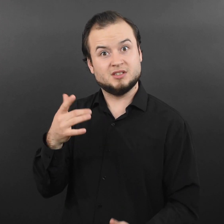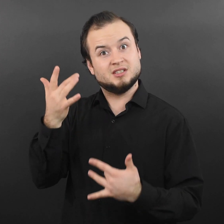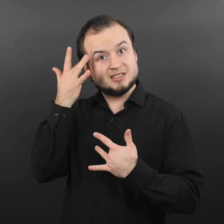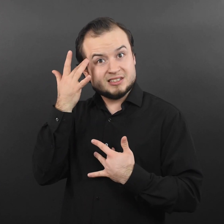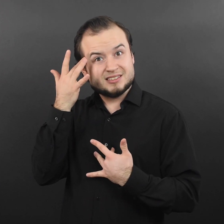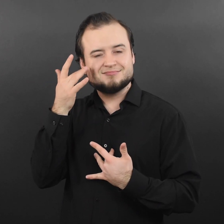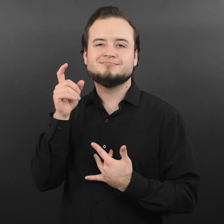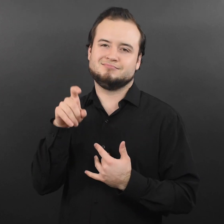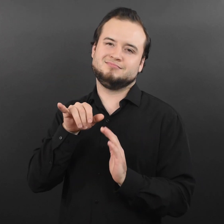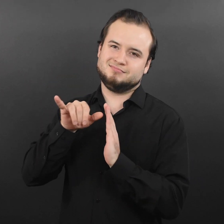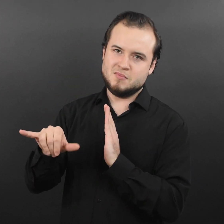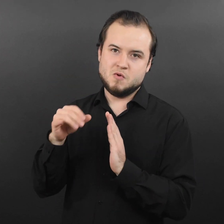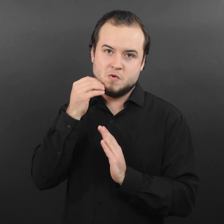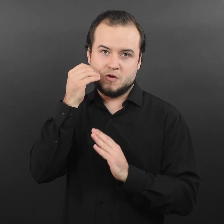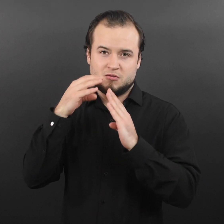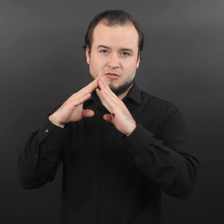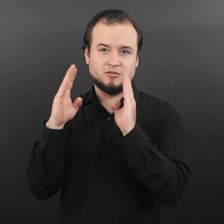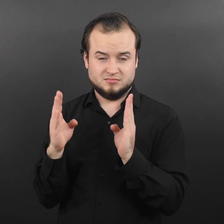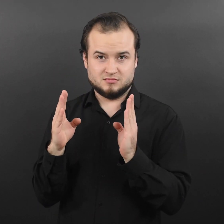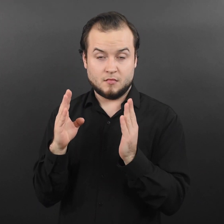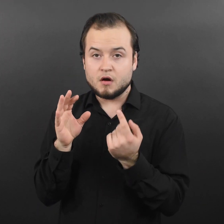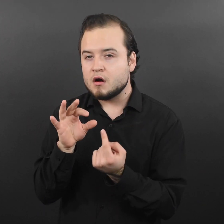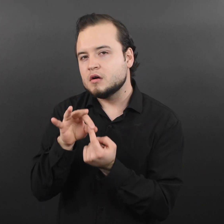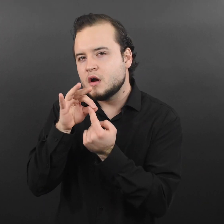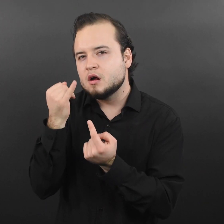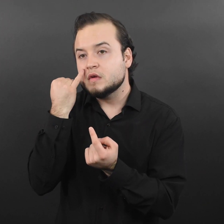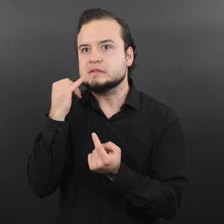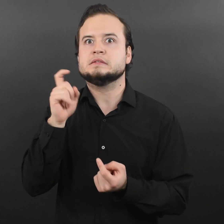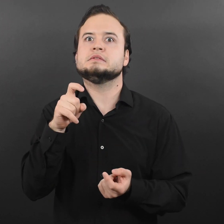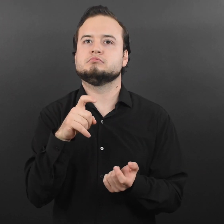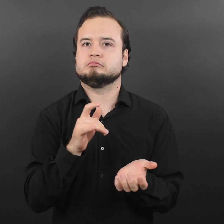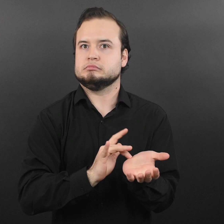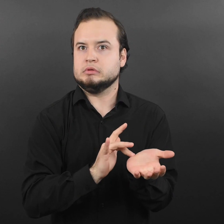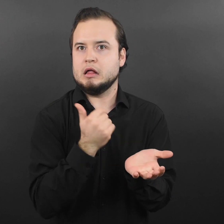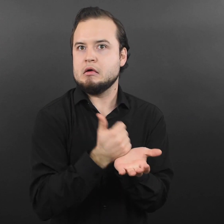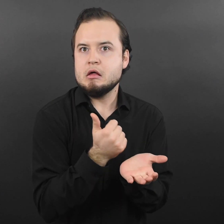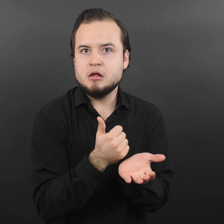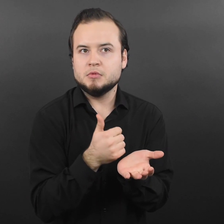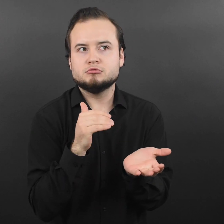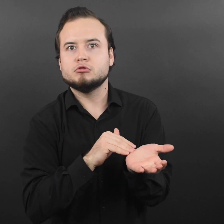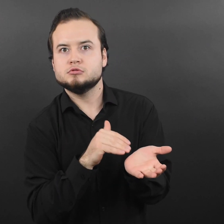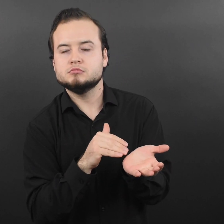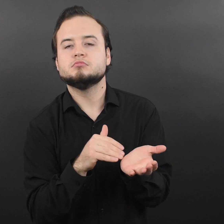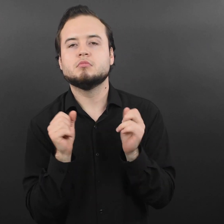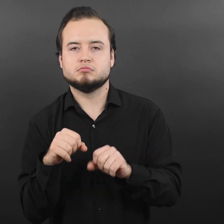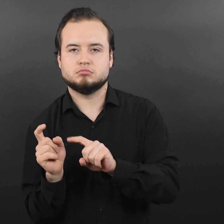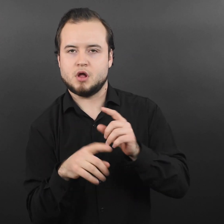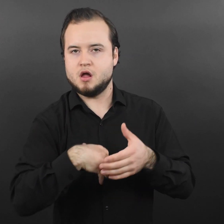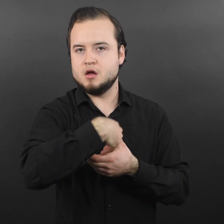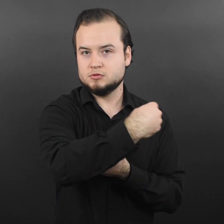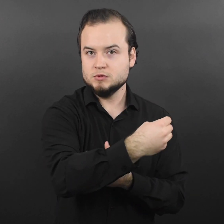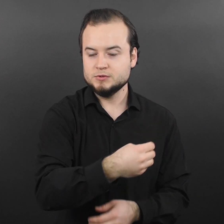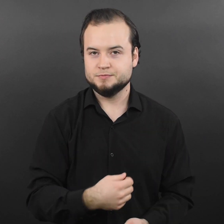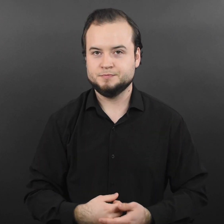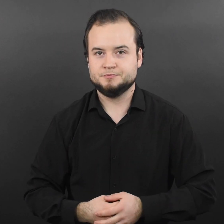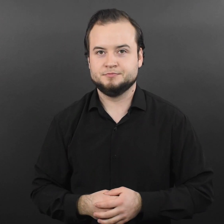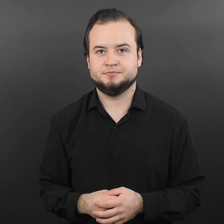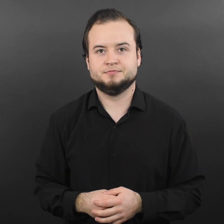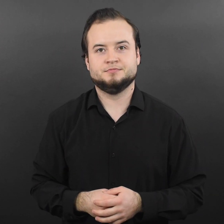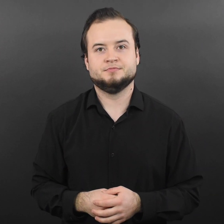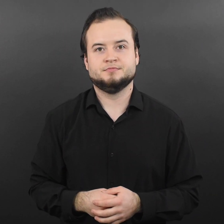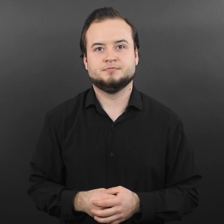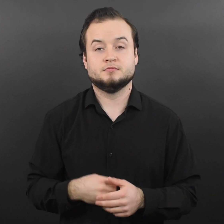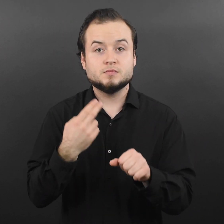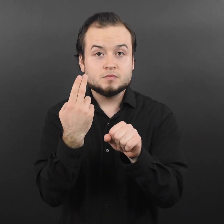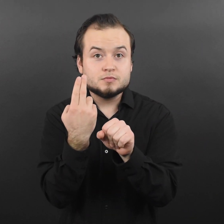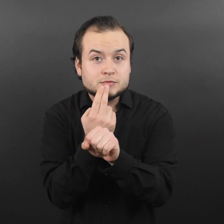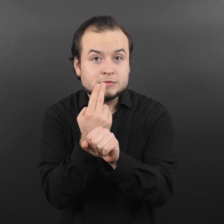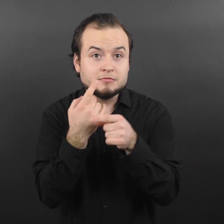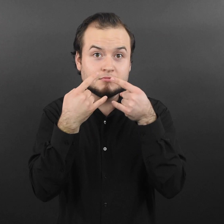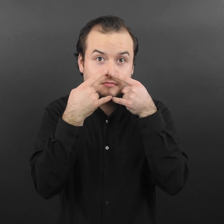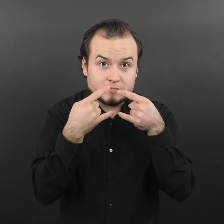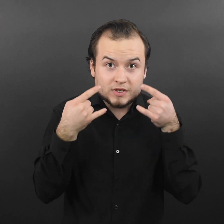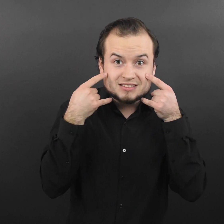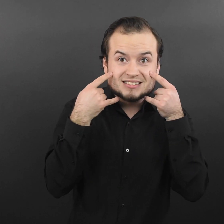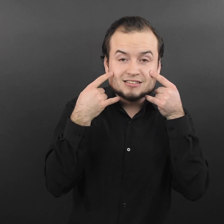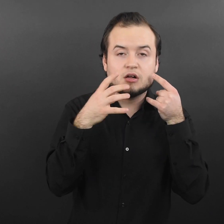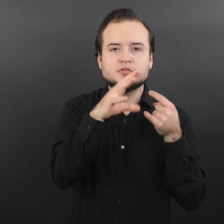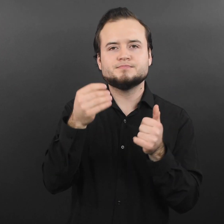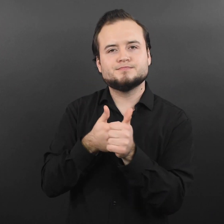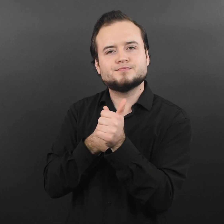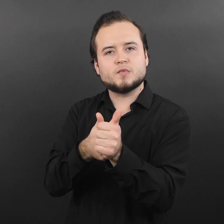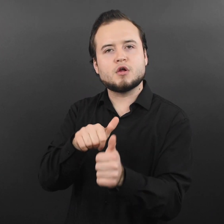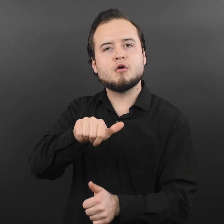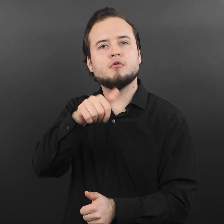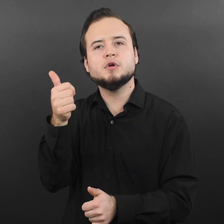are sick unless you need to seek medical care. • Wearing a mask and following other public